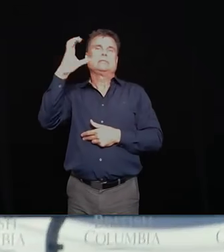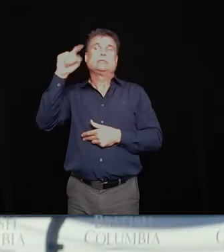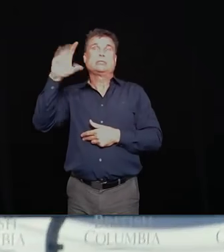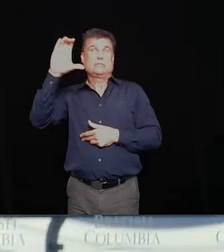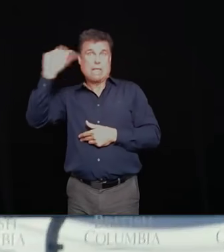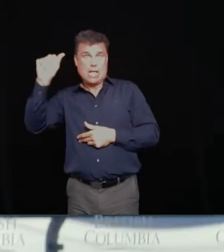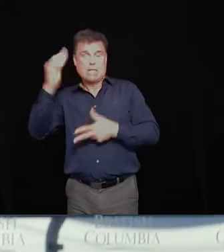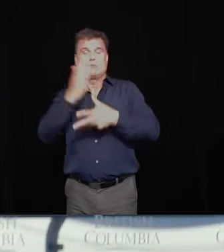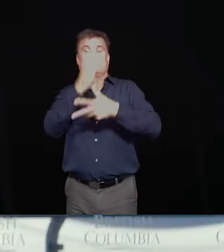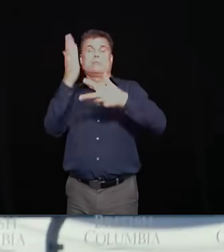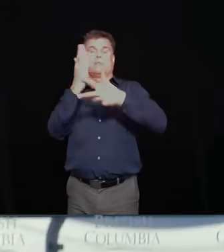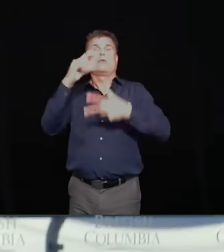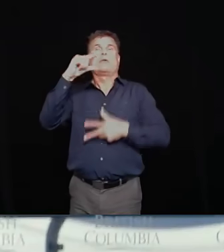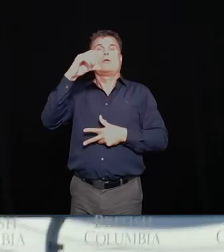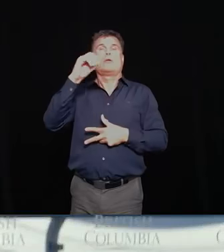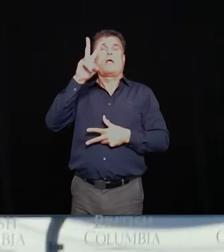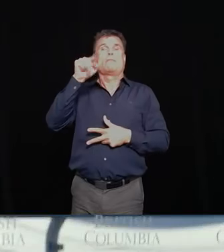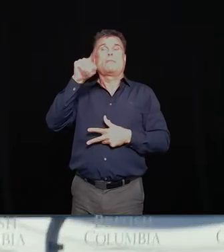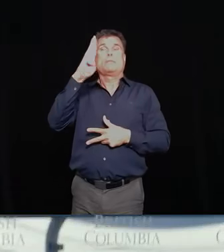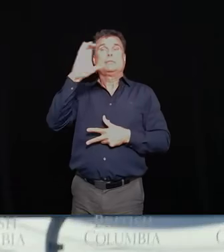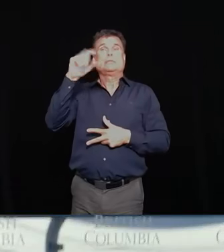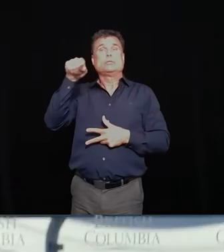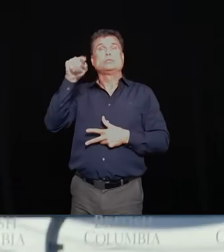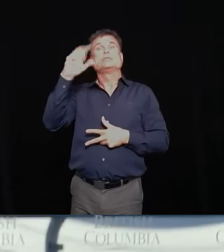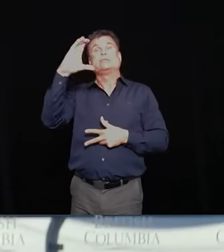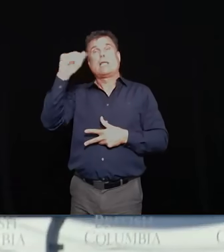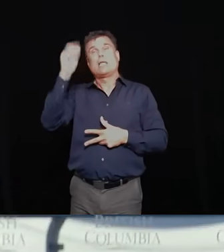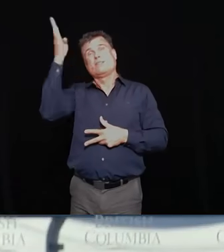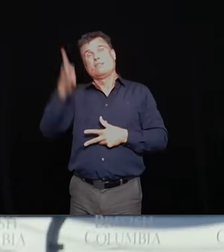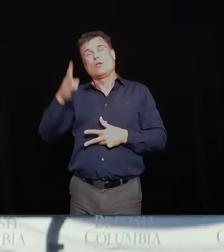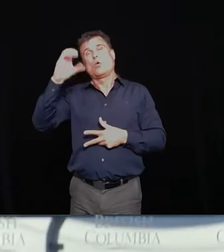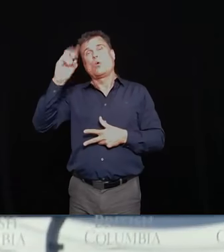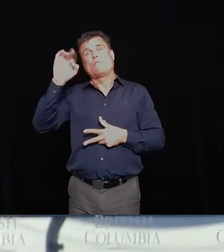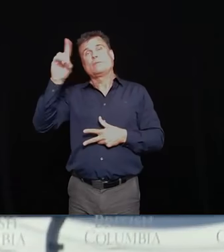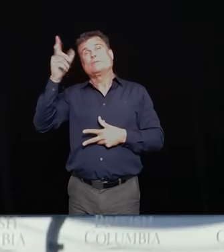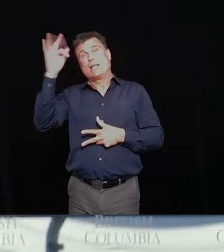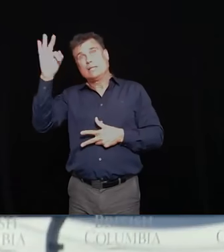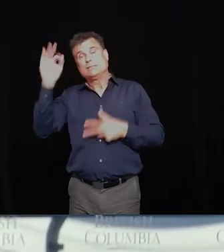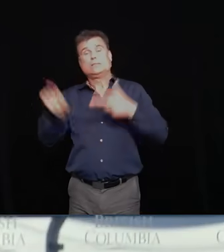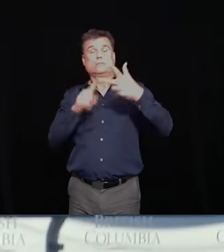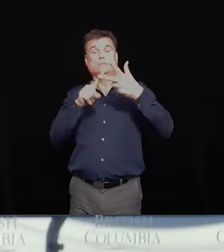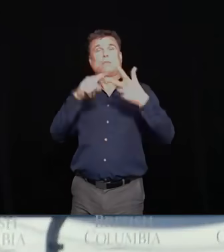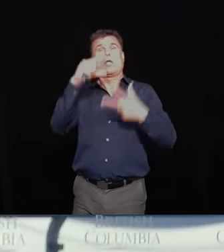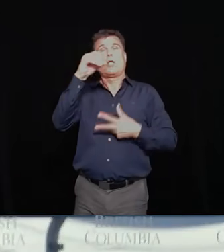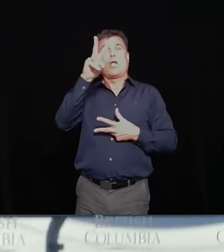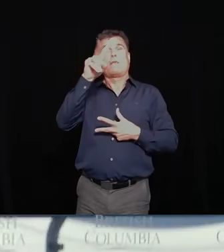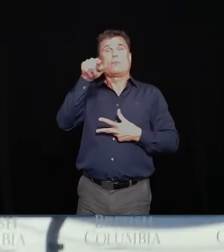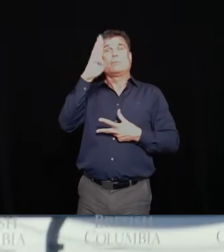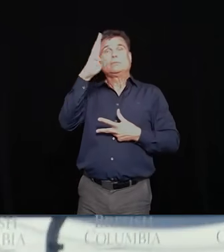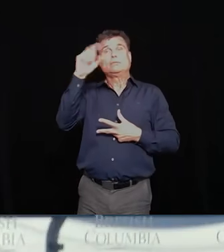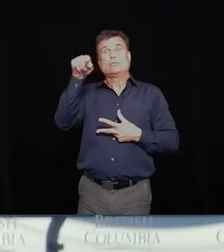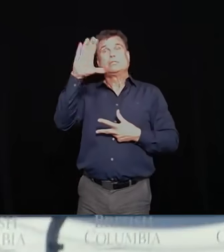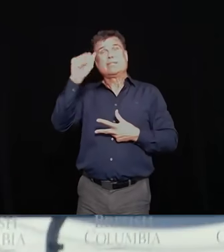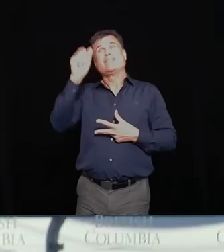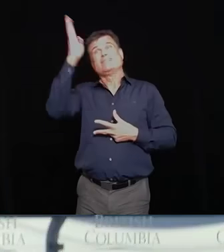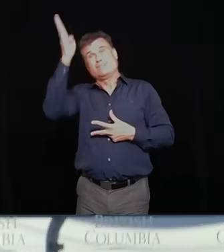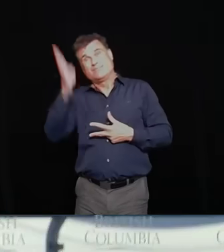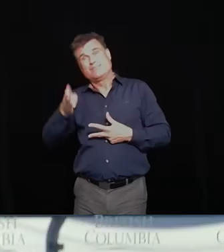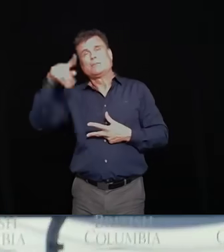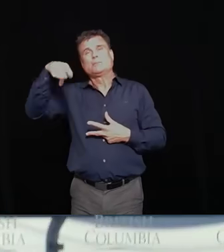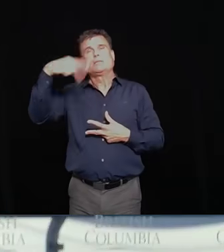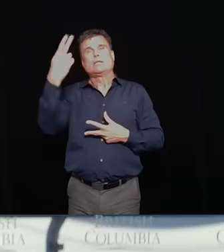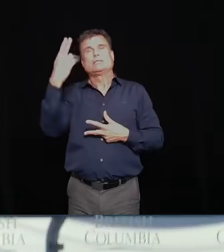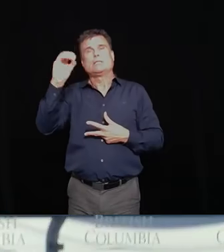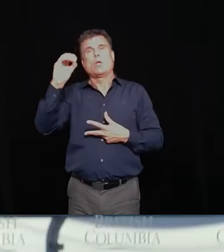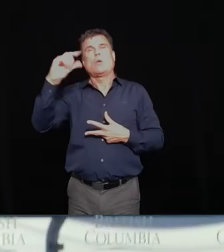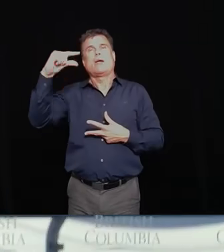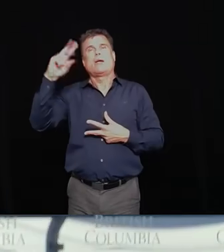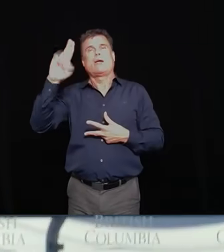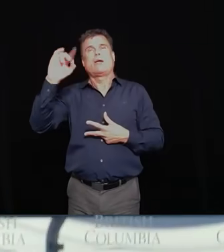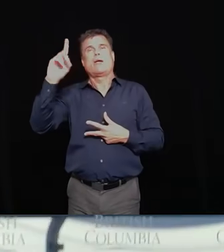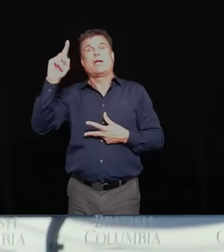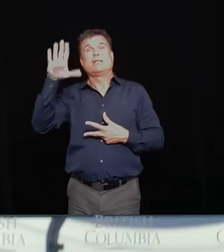wishing to